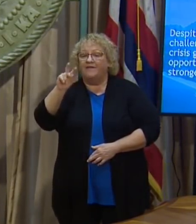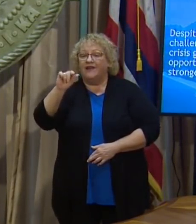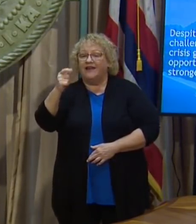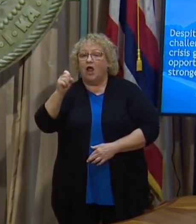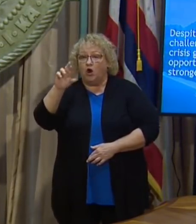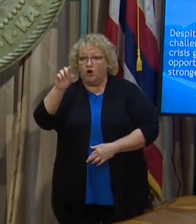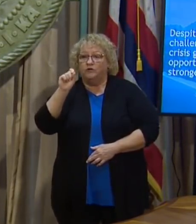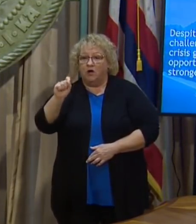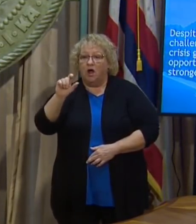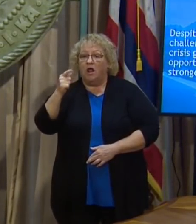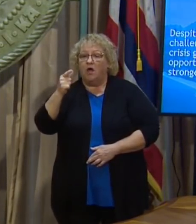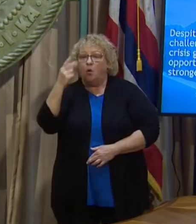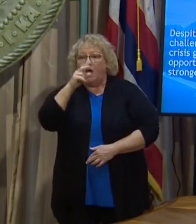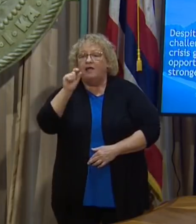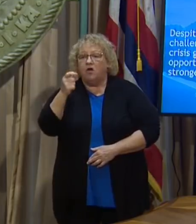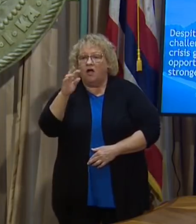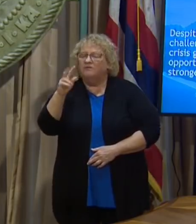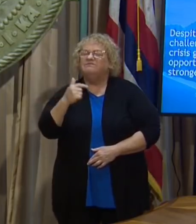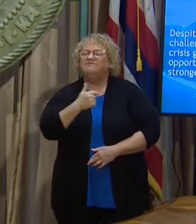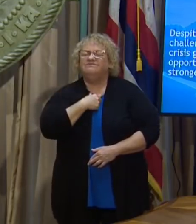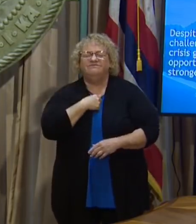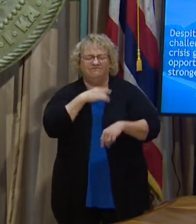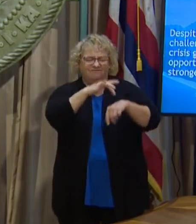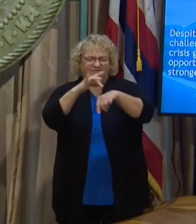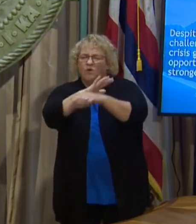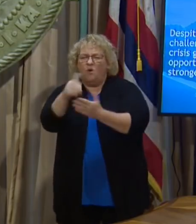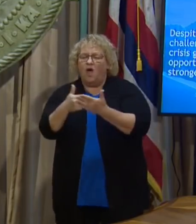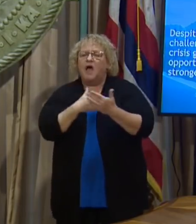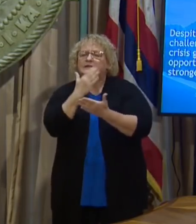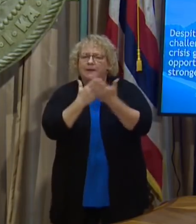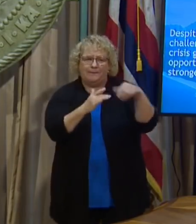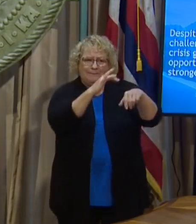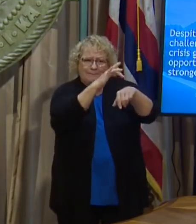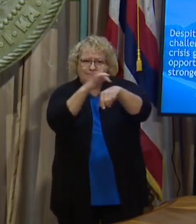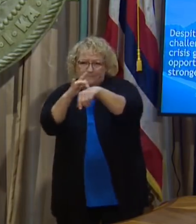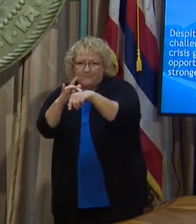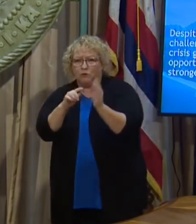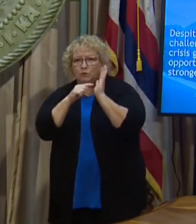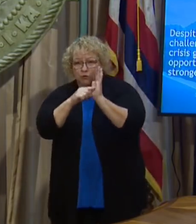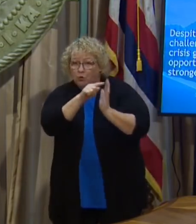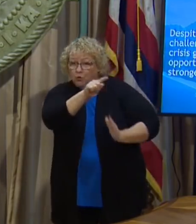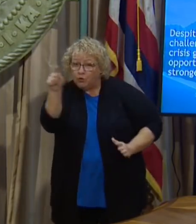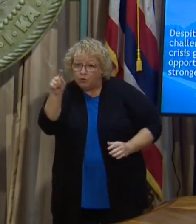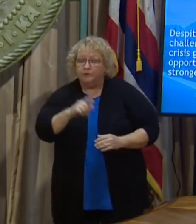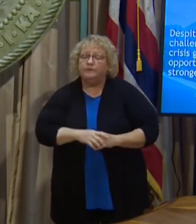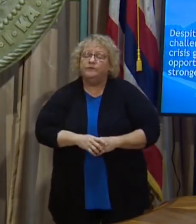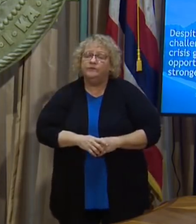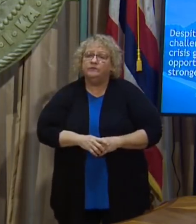RECOVERYNAVIGATOR@HAWAII.GOV. IF YOU GO TO THE LAUNCH PAGE,